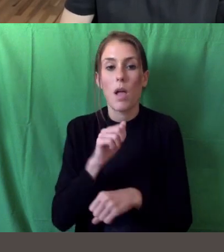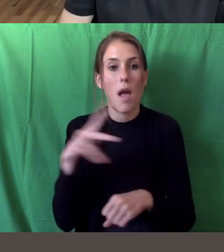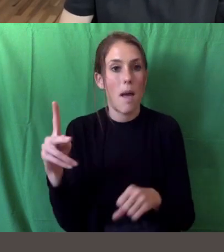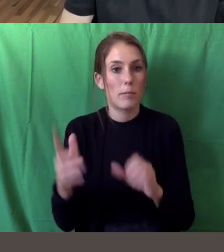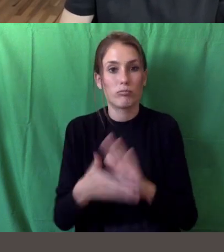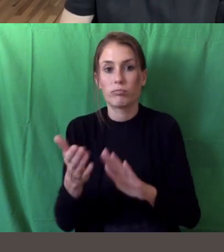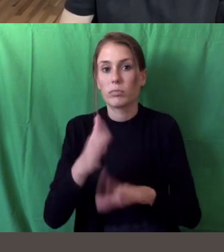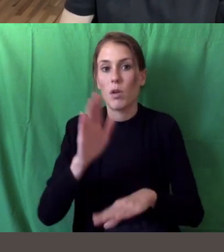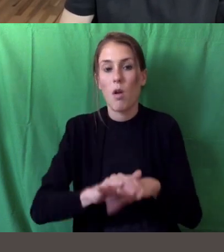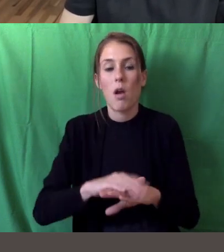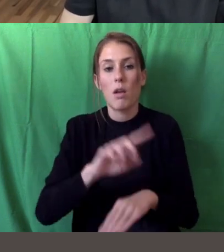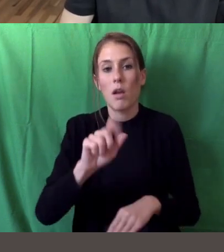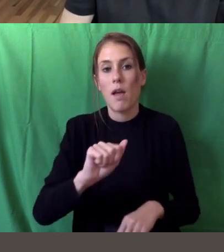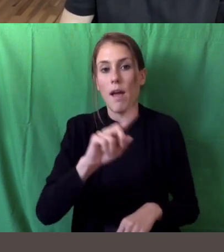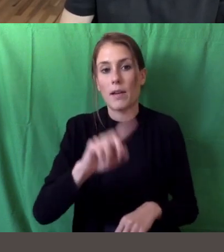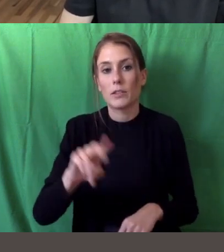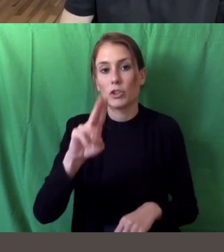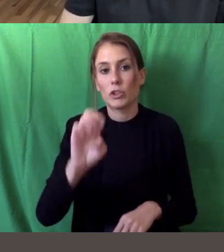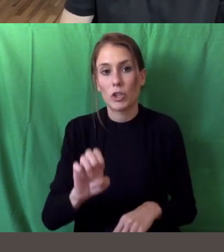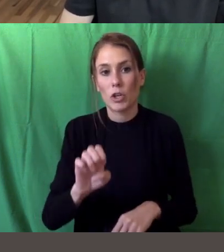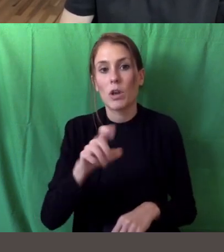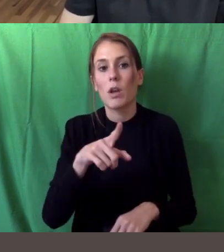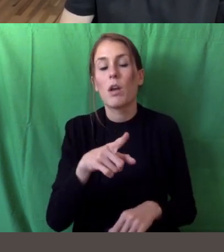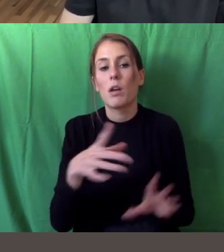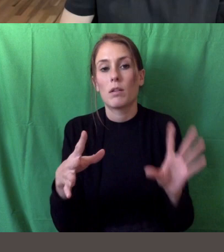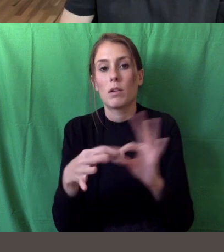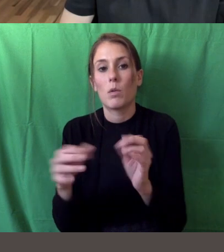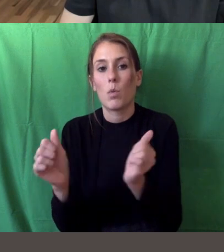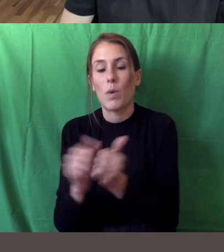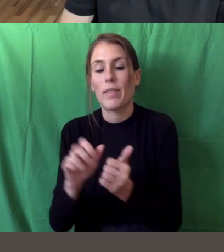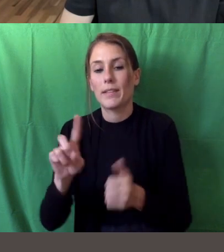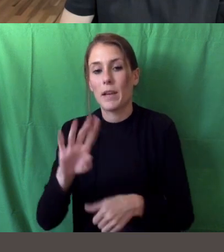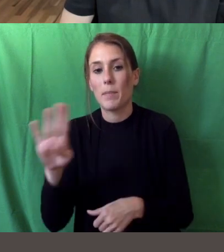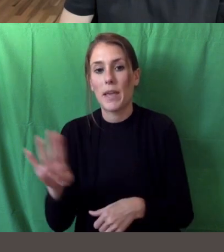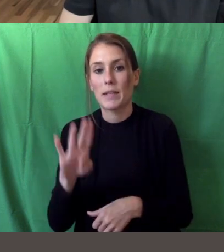running on Azure infrastructure wired up to a database, a Cosmos DB database.